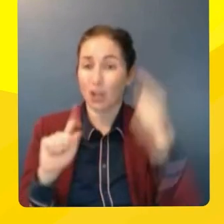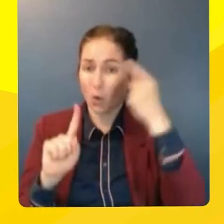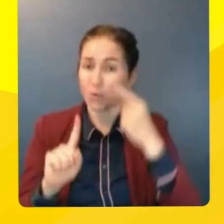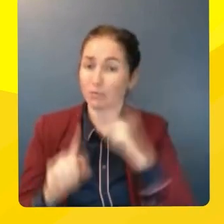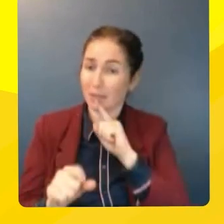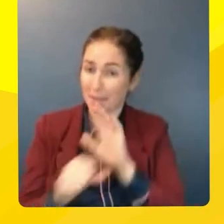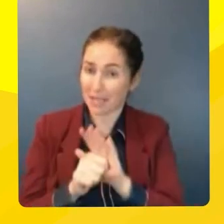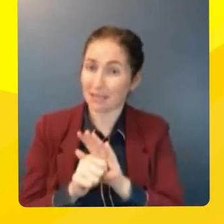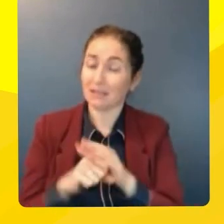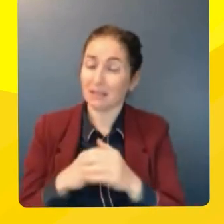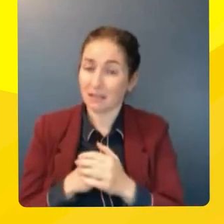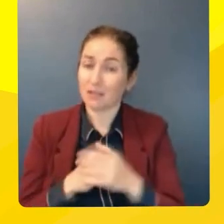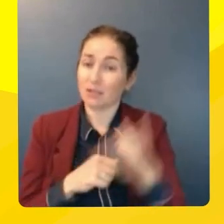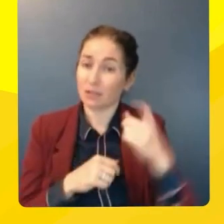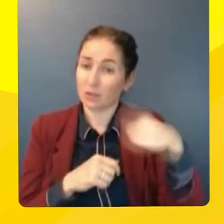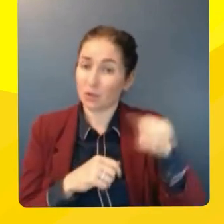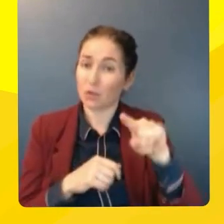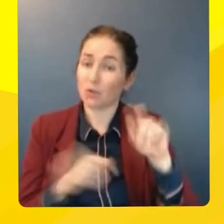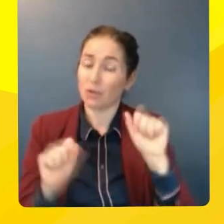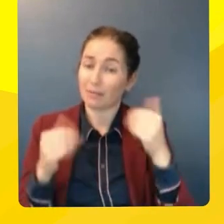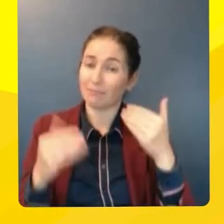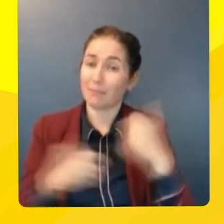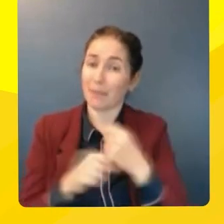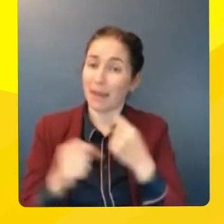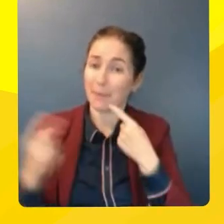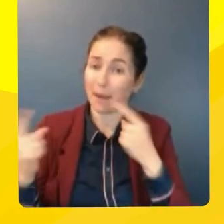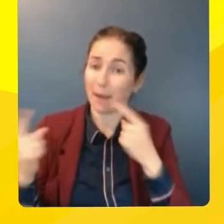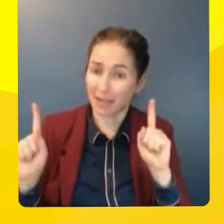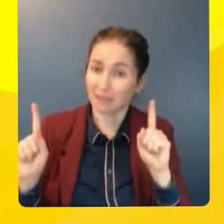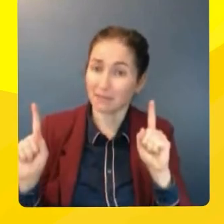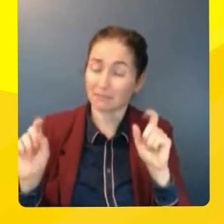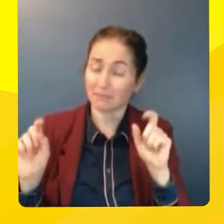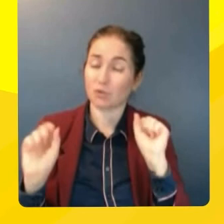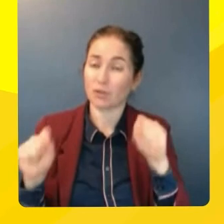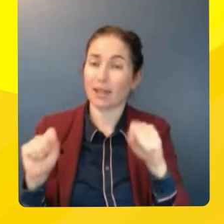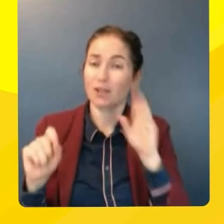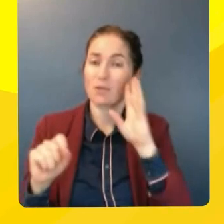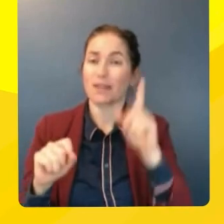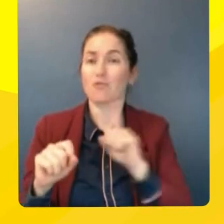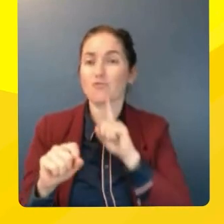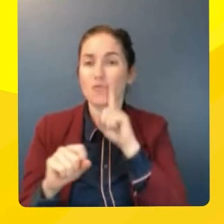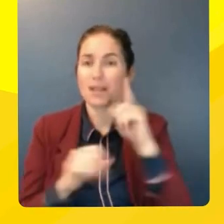that you make public in order to create that real accountability for yourself.